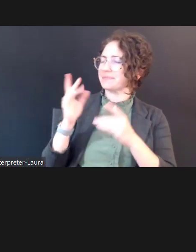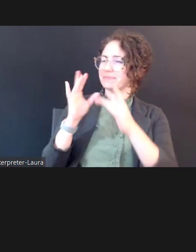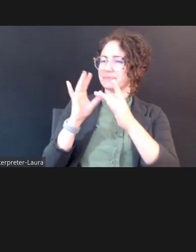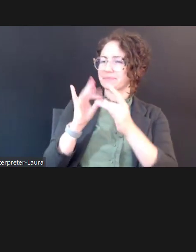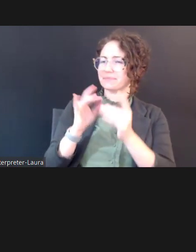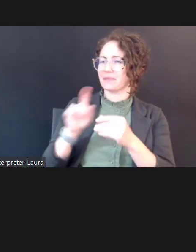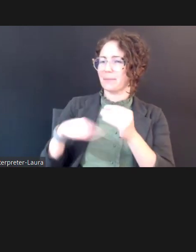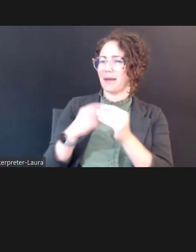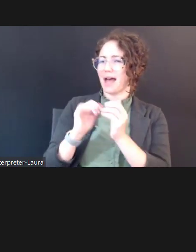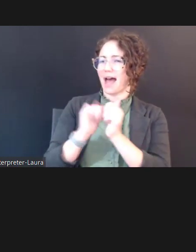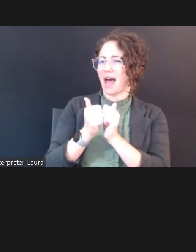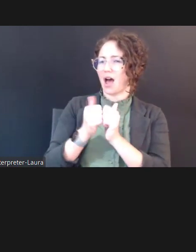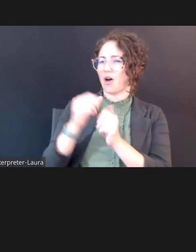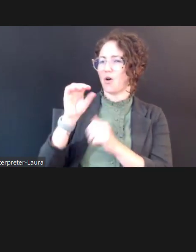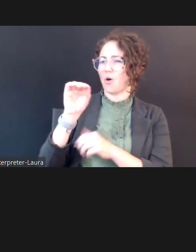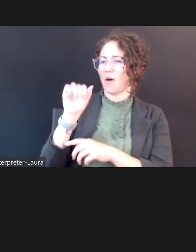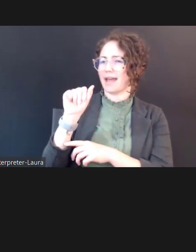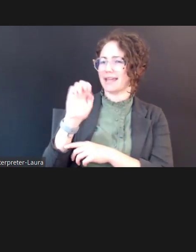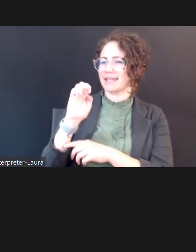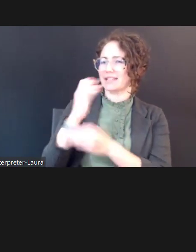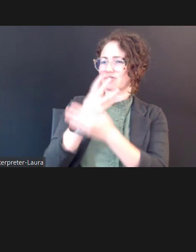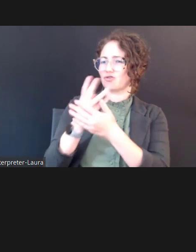Again, folks, this is not a training.